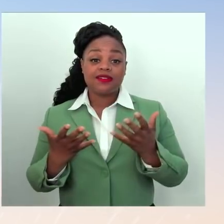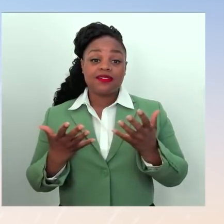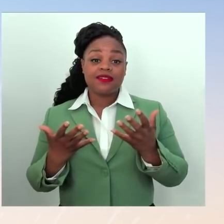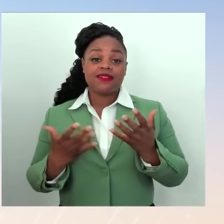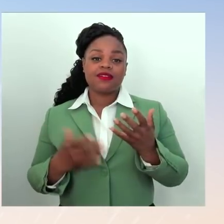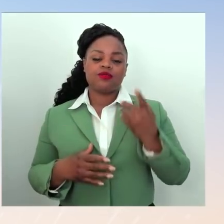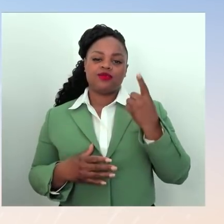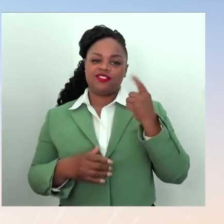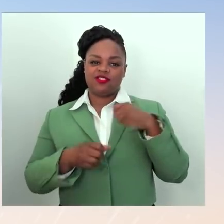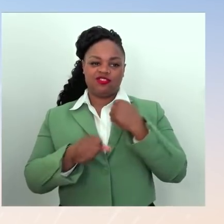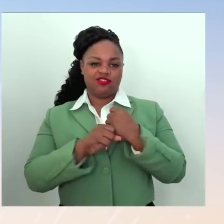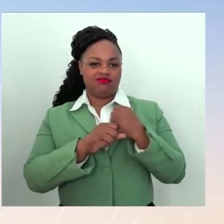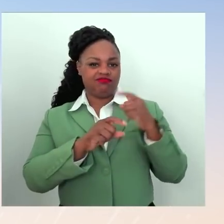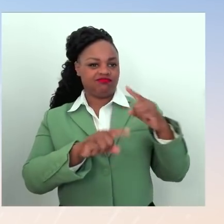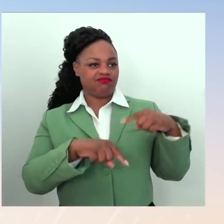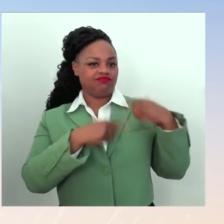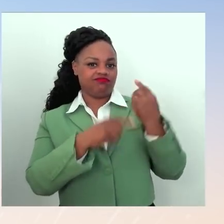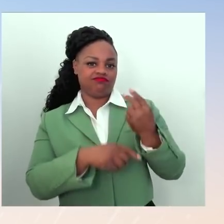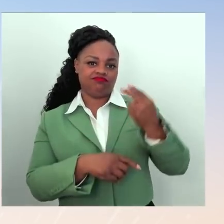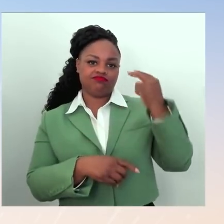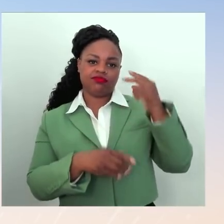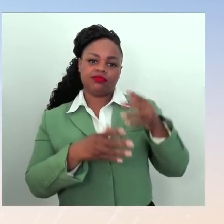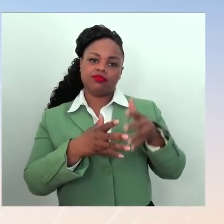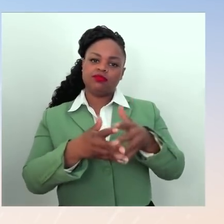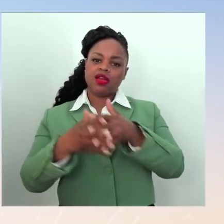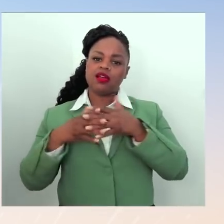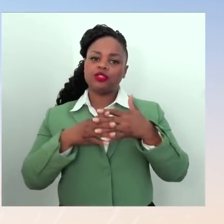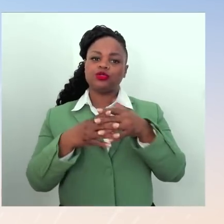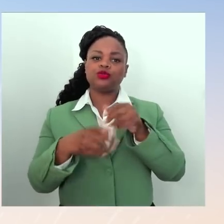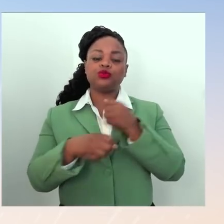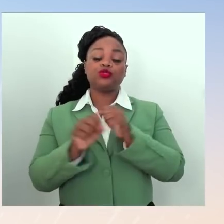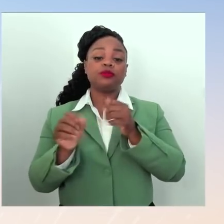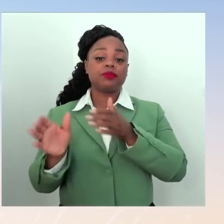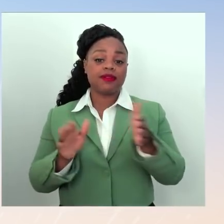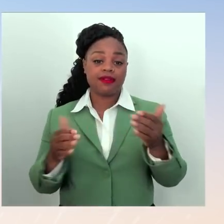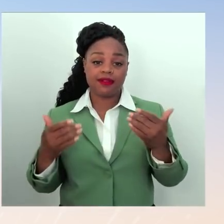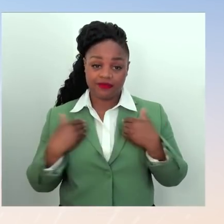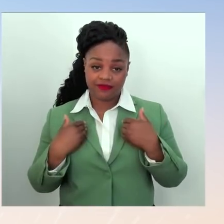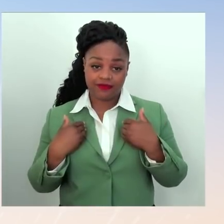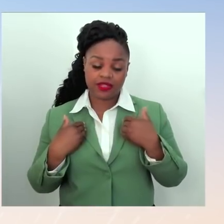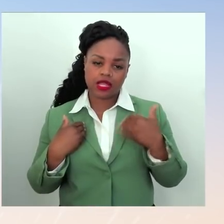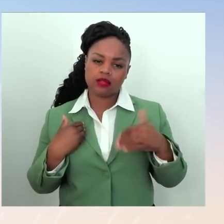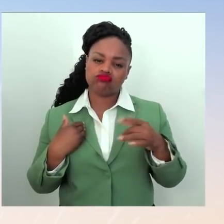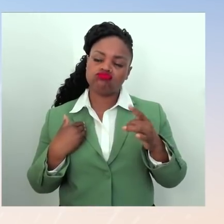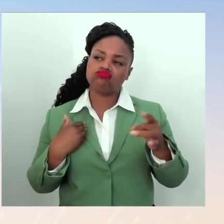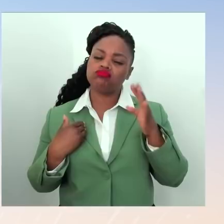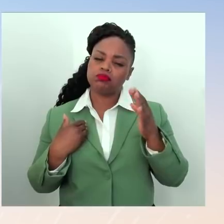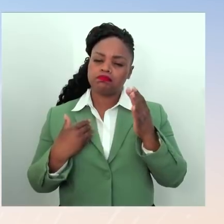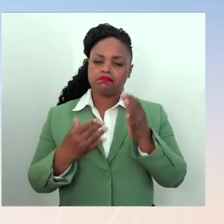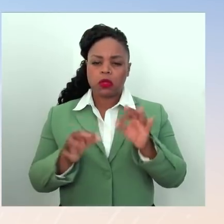which has been the key driver of our strong economic recovery, provided us with the tools needed to fight the pandemic,